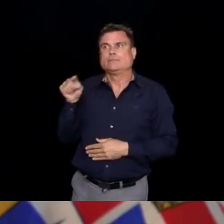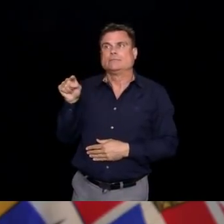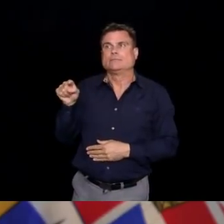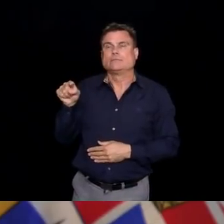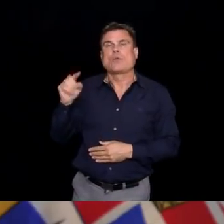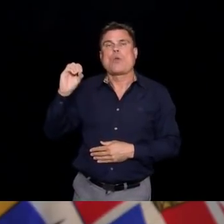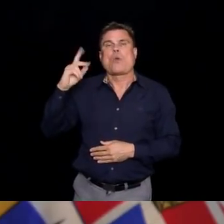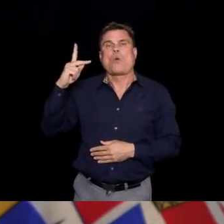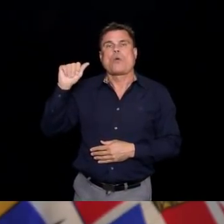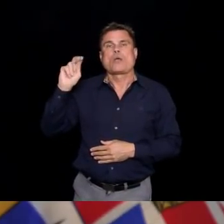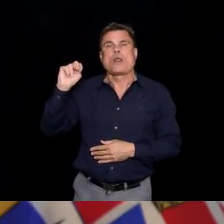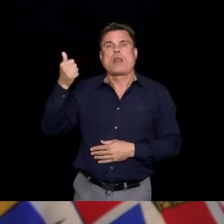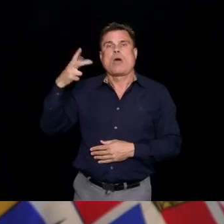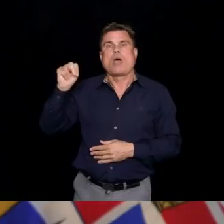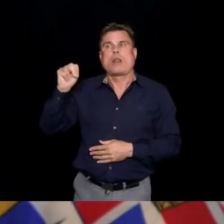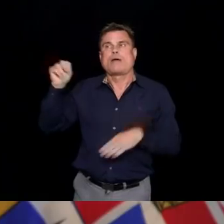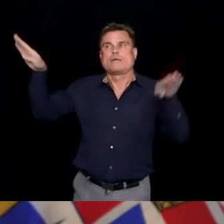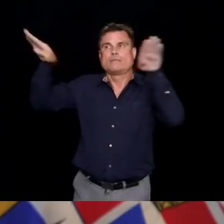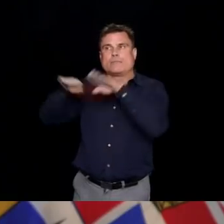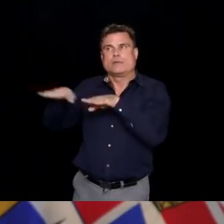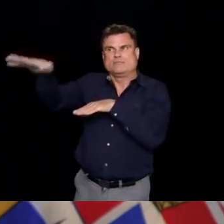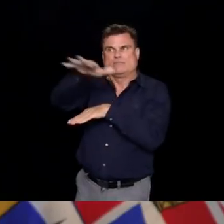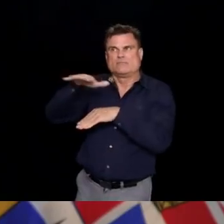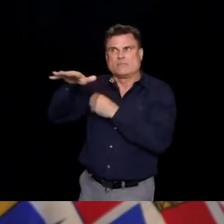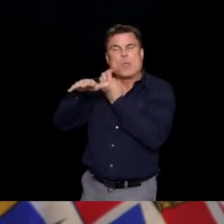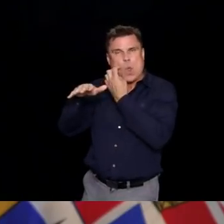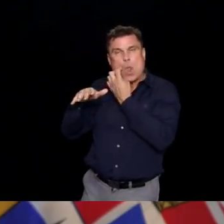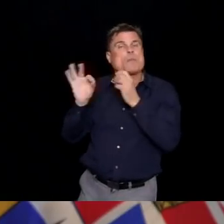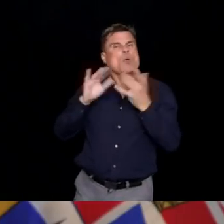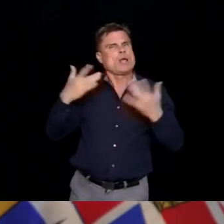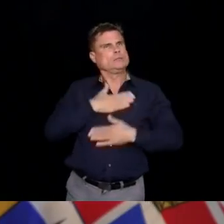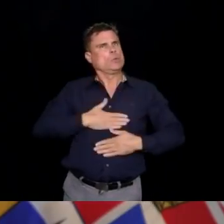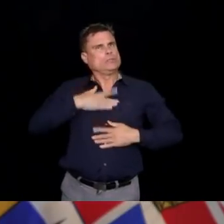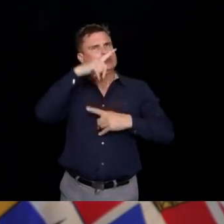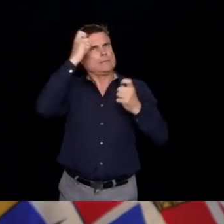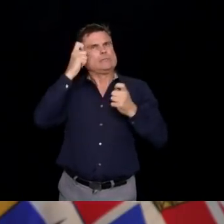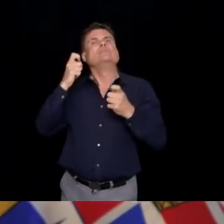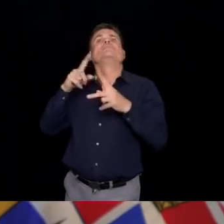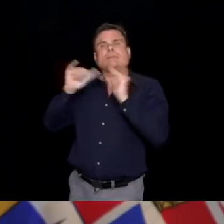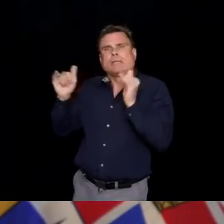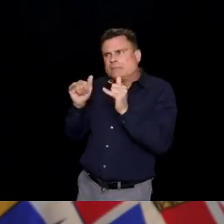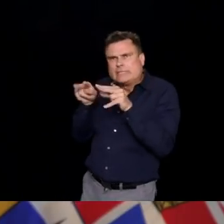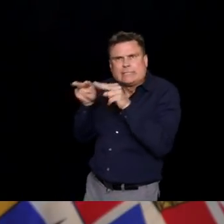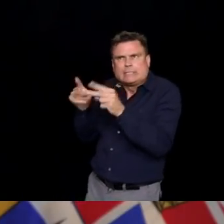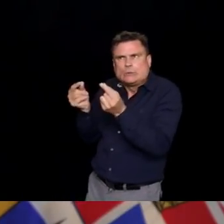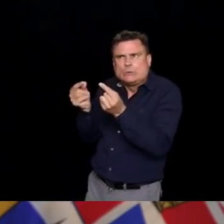people safely enjoy the rest of the summer. Public health teams have been extremely effective in identifying and